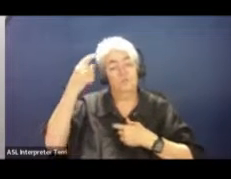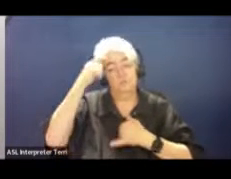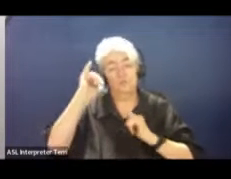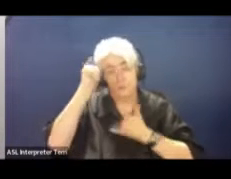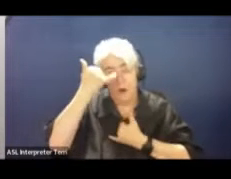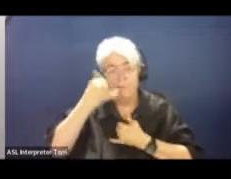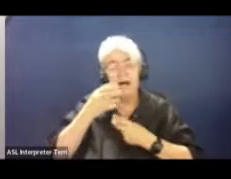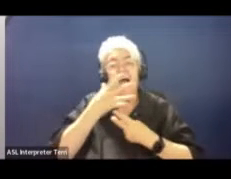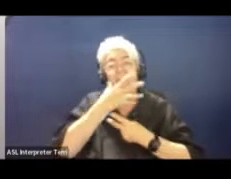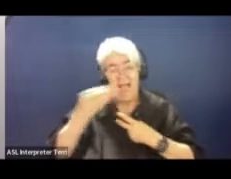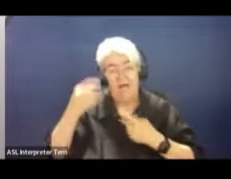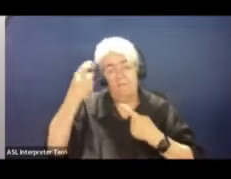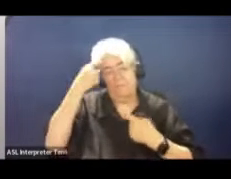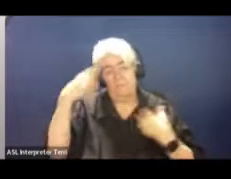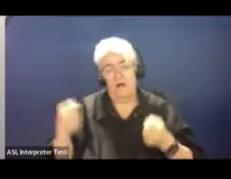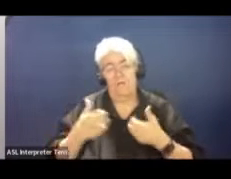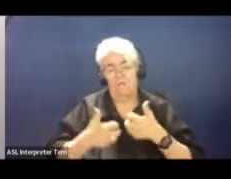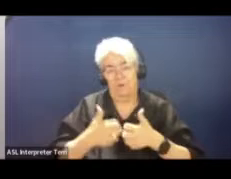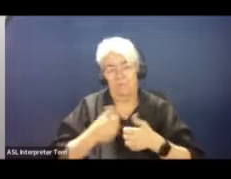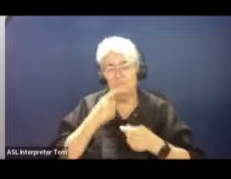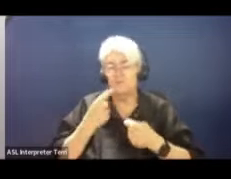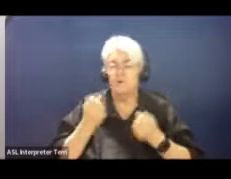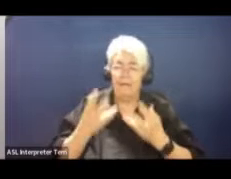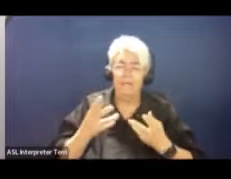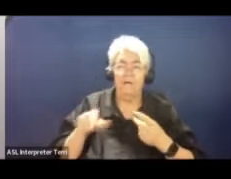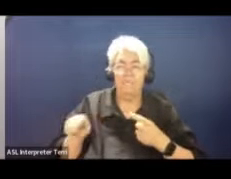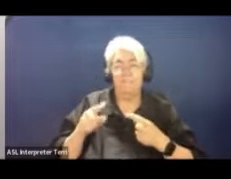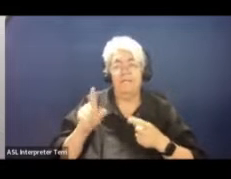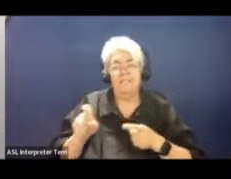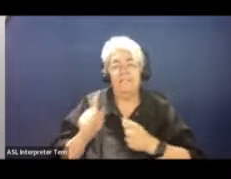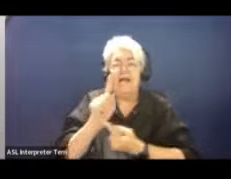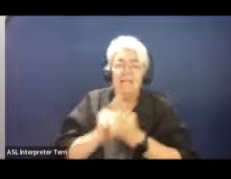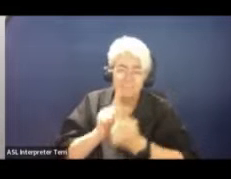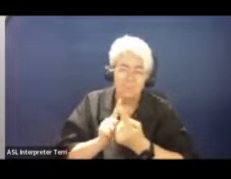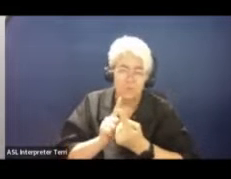clients needing individualized services to to address all areas